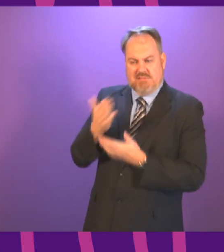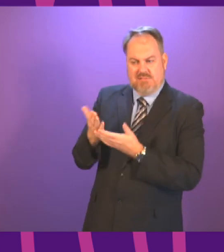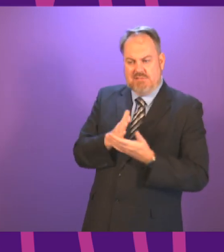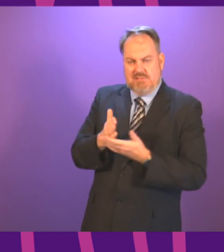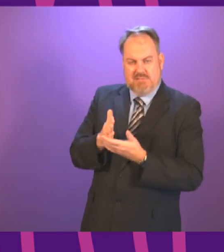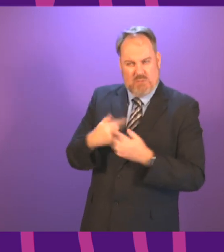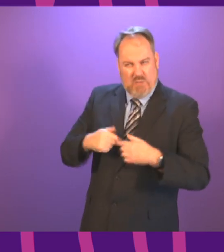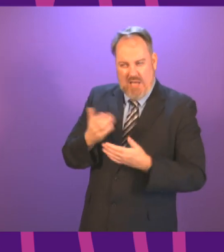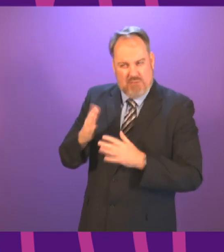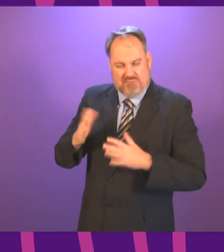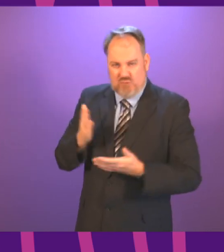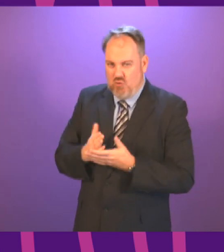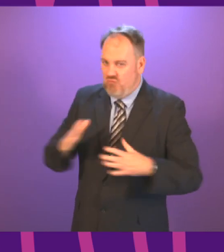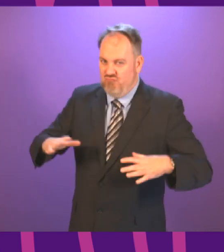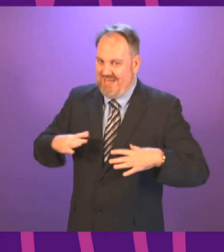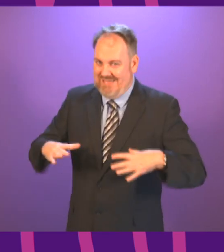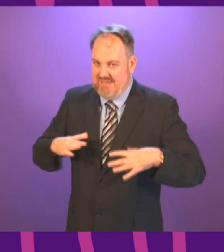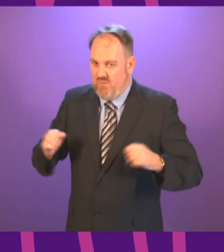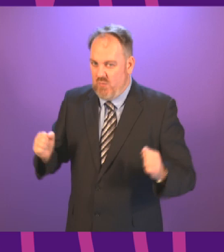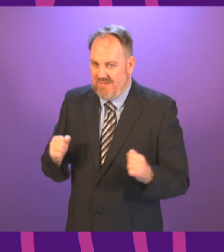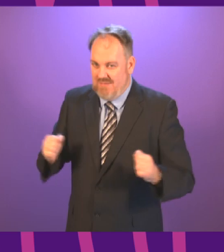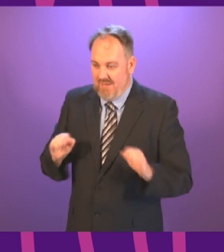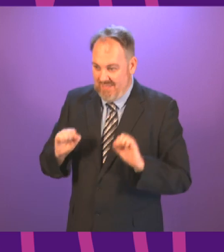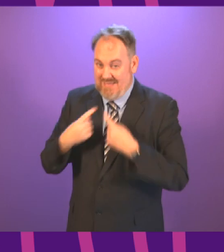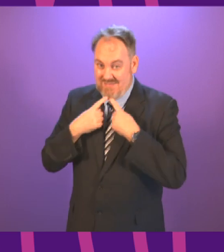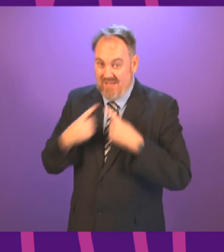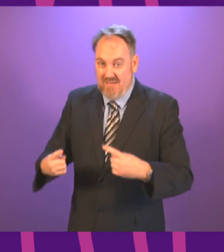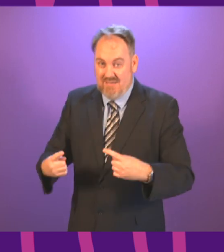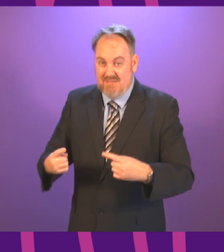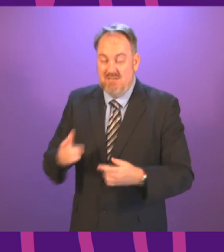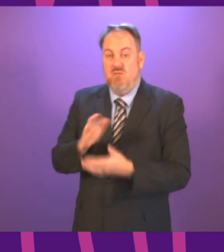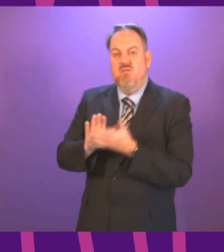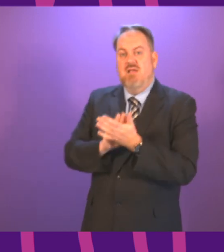reservations about how prepared we are for the pressures of winter. The winter preparedness